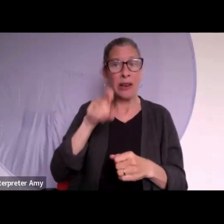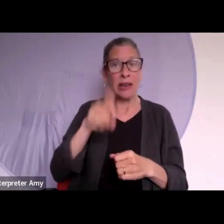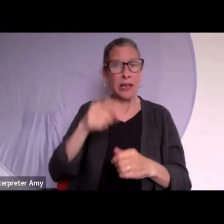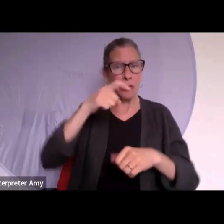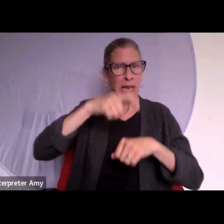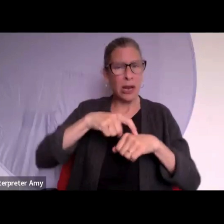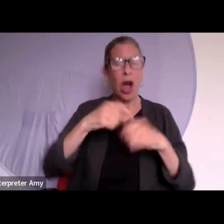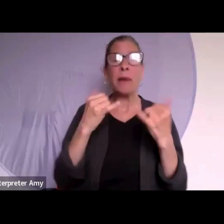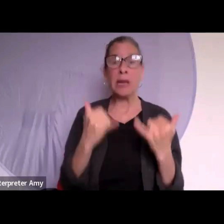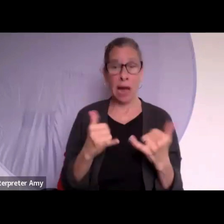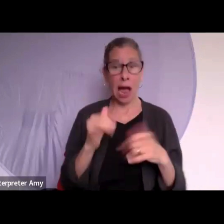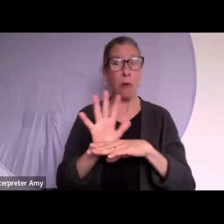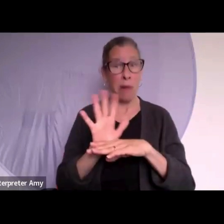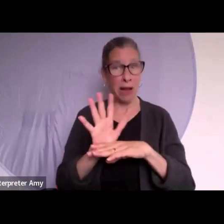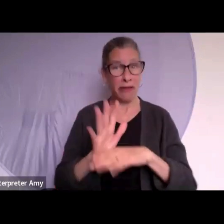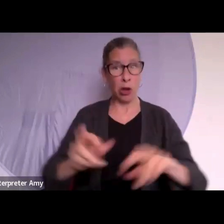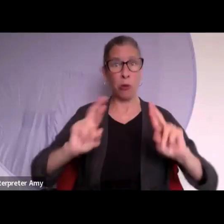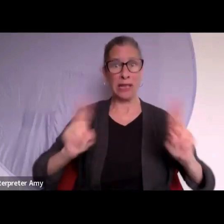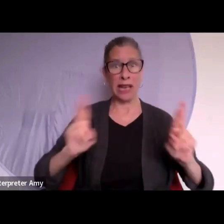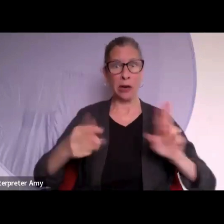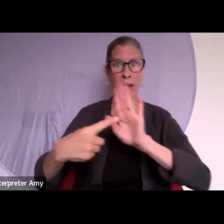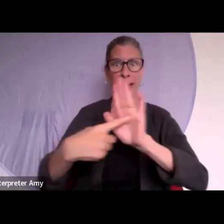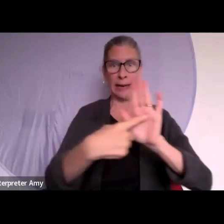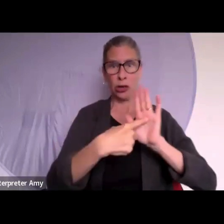my film is getting ready for presentation, how do I make this